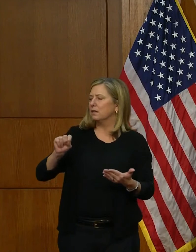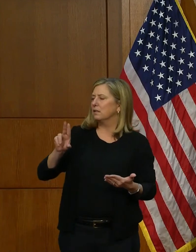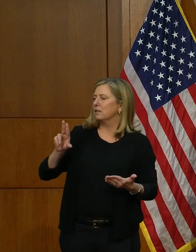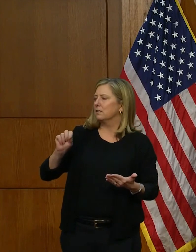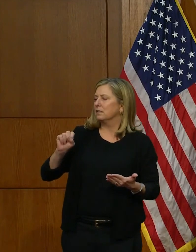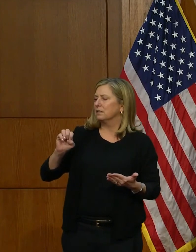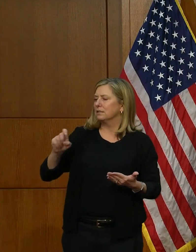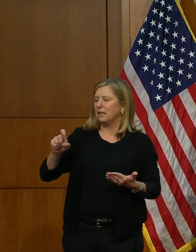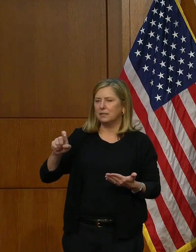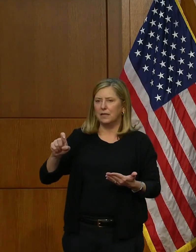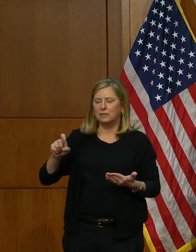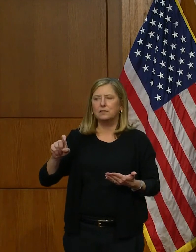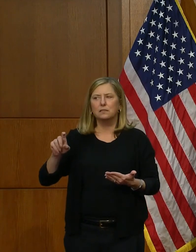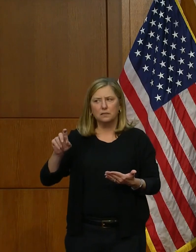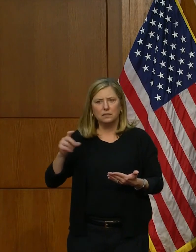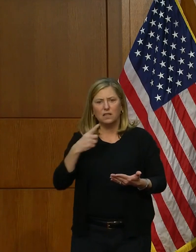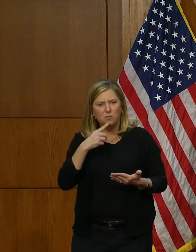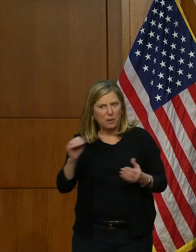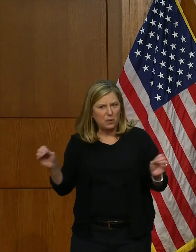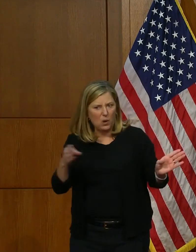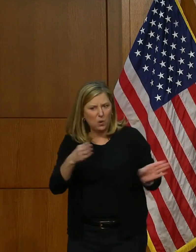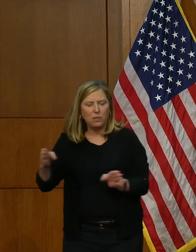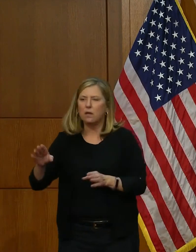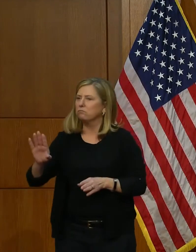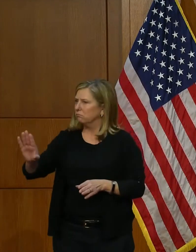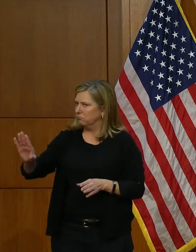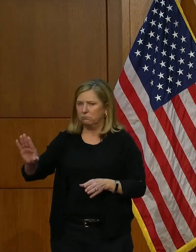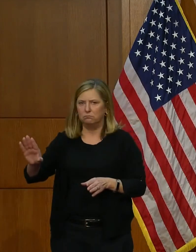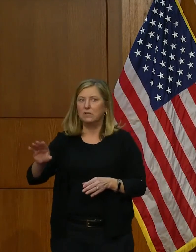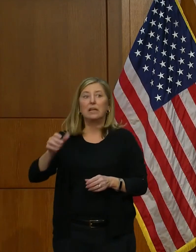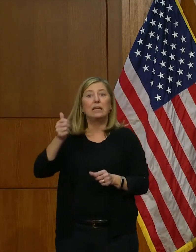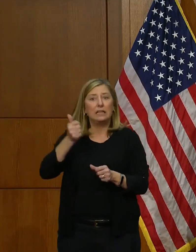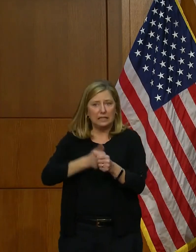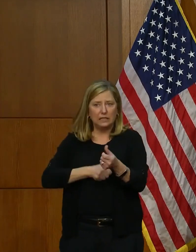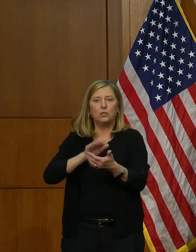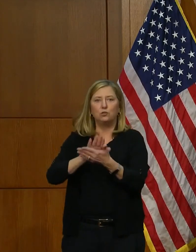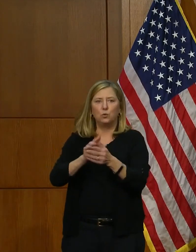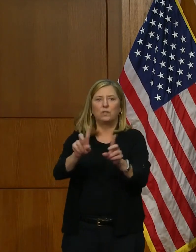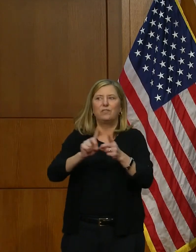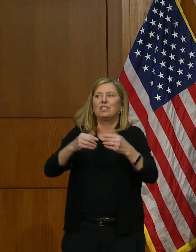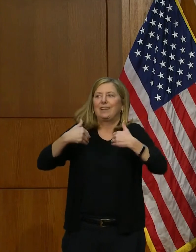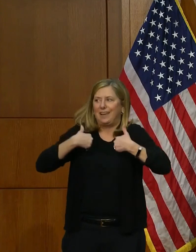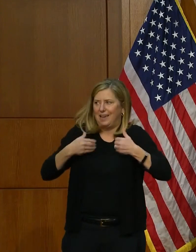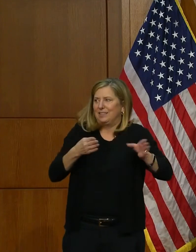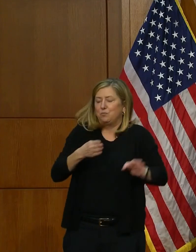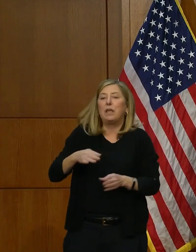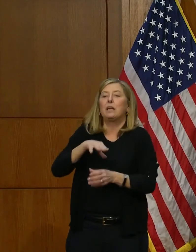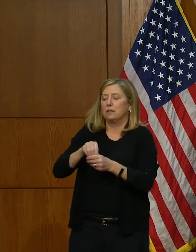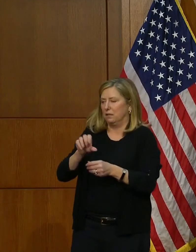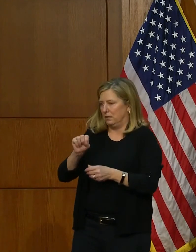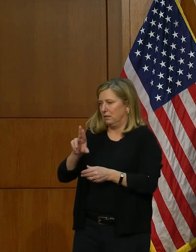REPORTS THAT MAYBE US SUSSEX DID NOT HAVE A PLAN. I JUST WANT TO CLARIFY THAT EVERY